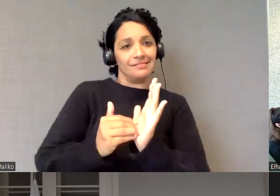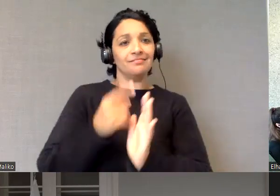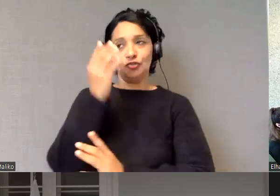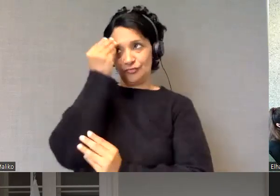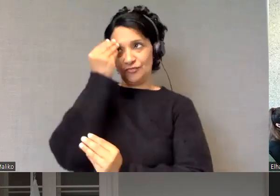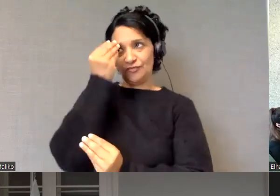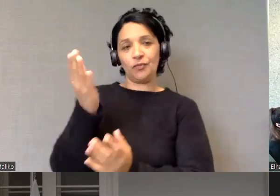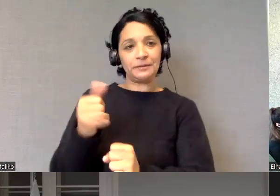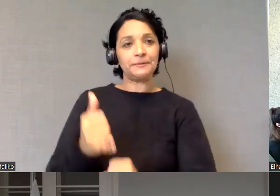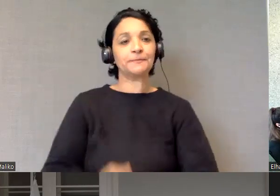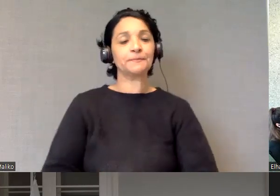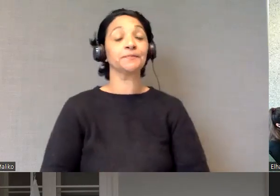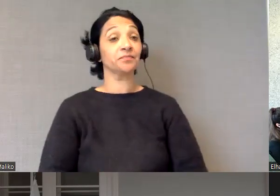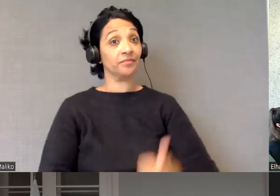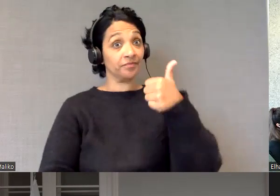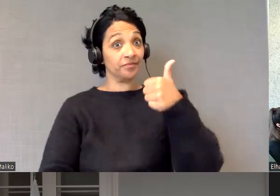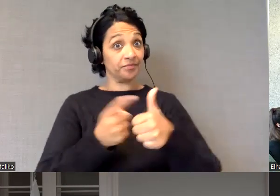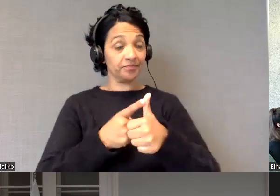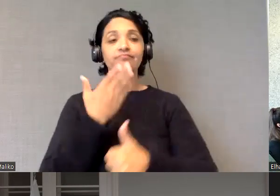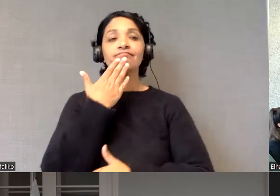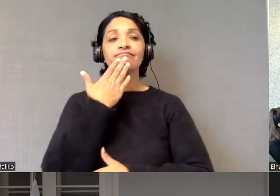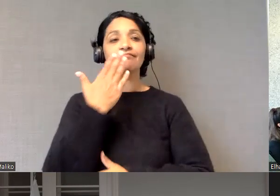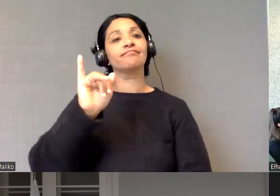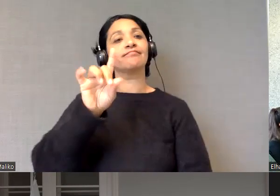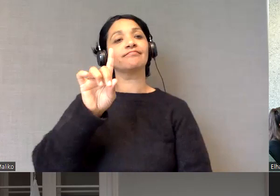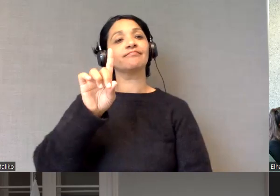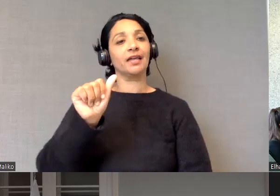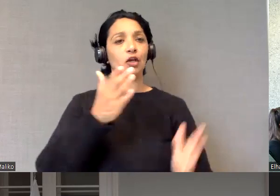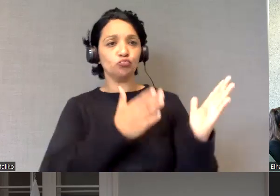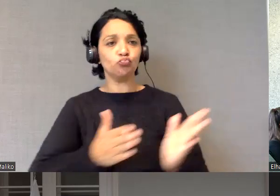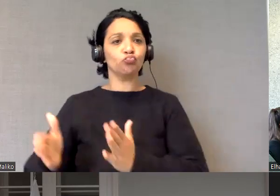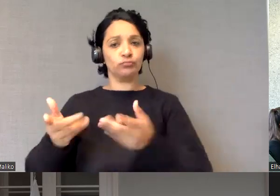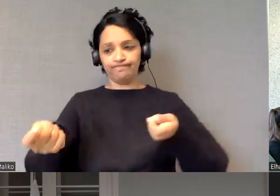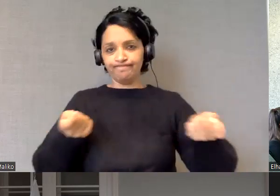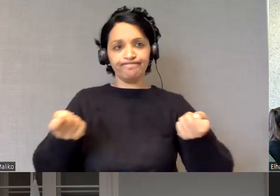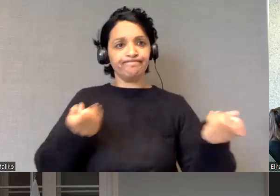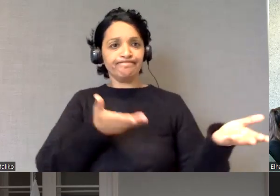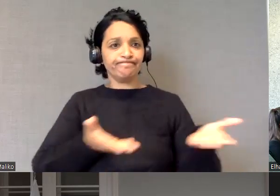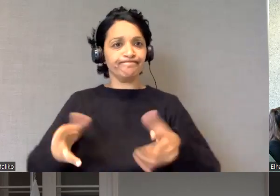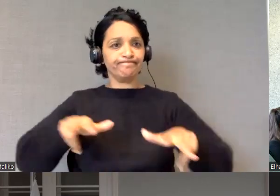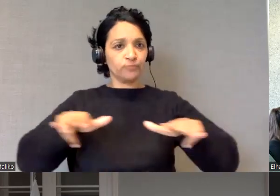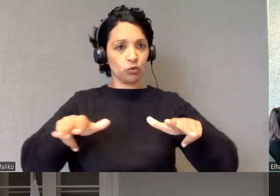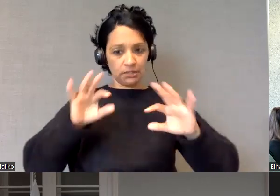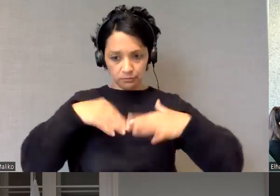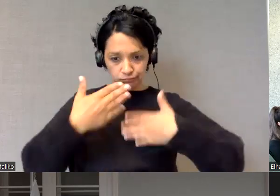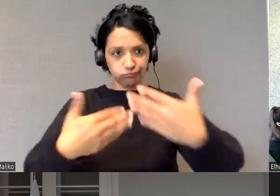First I would like to thank IDA for organising this event and thank all the sponsors, including